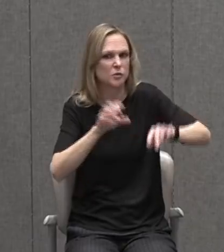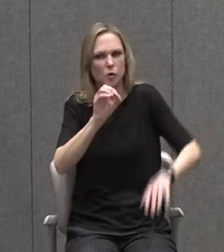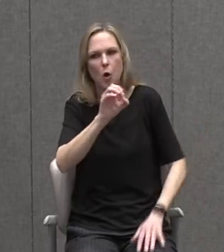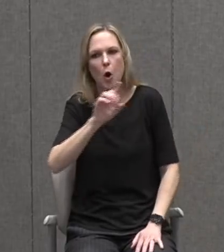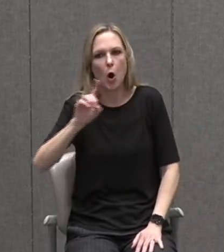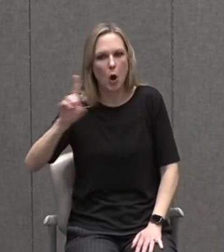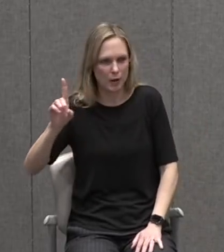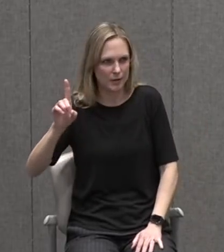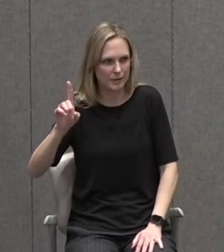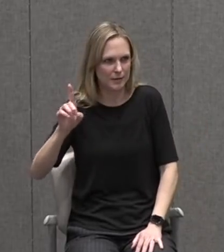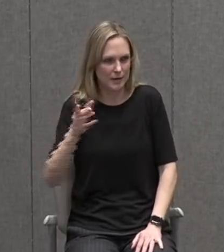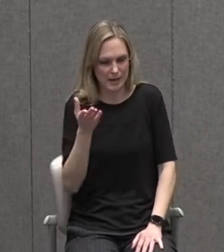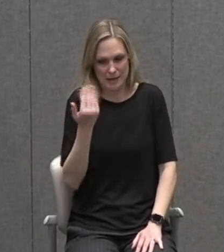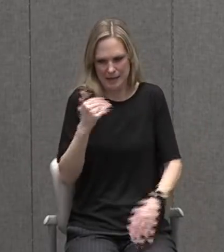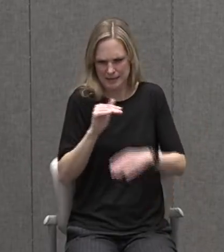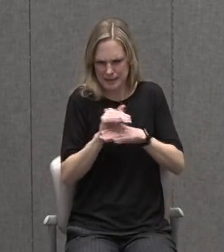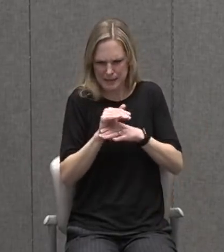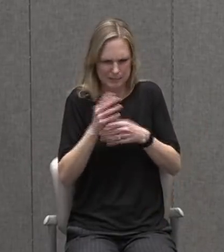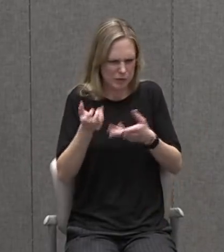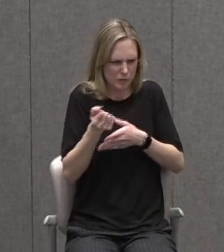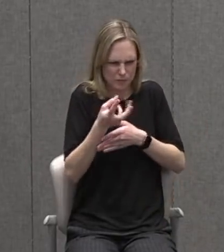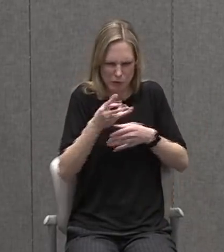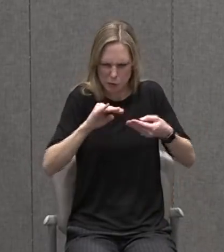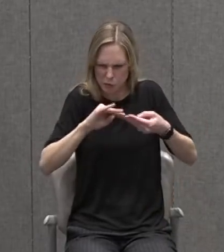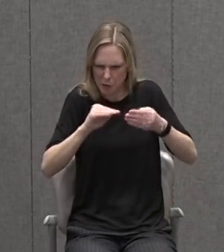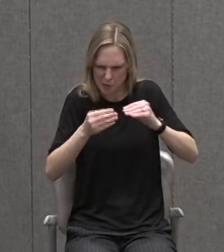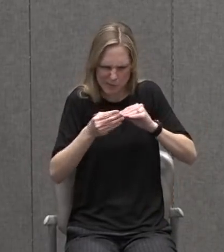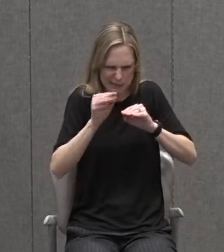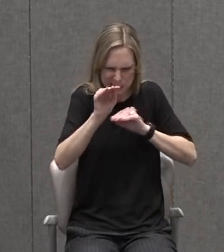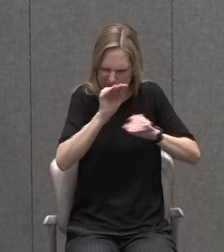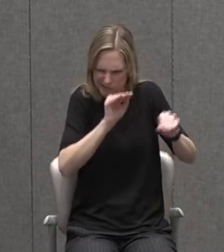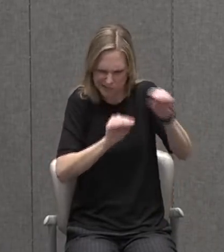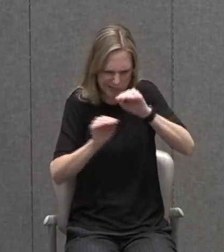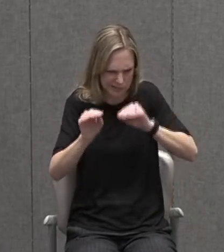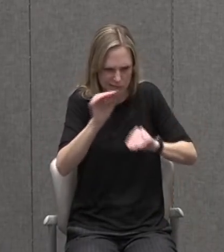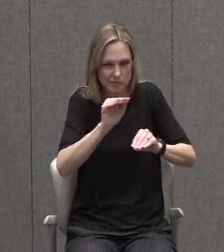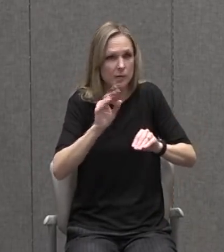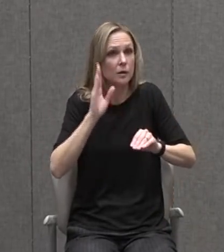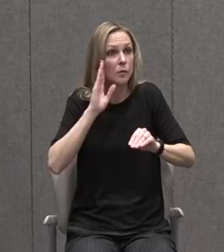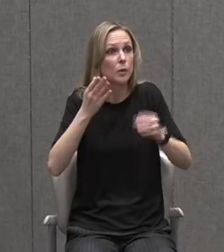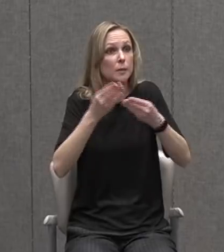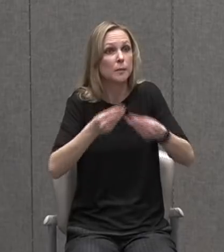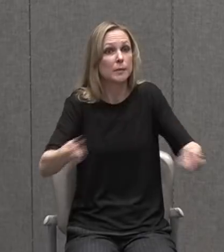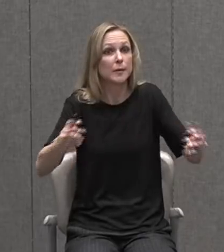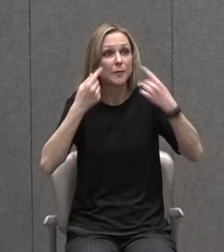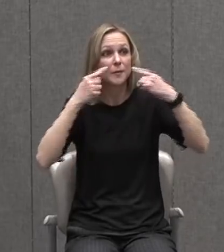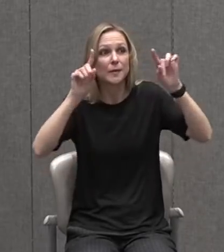I just had to move around a few numbers to get that. Well, maybe instead of subtracting three,